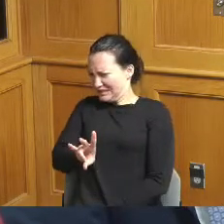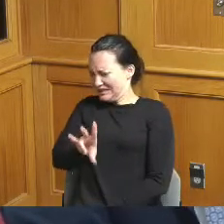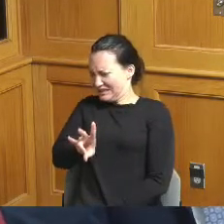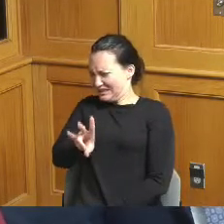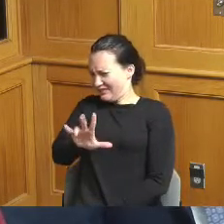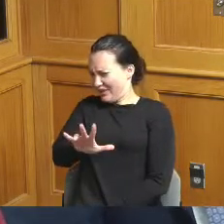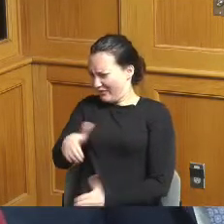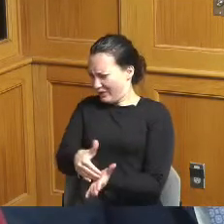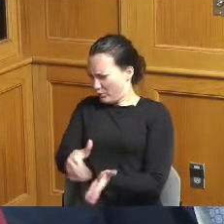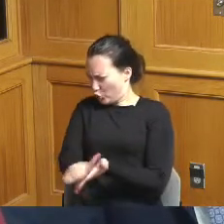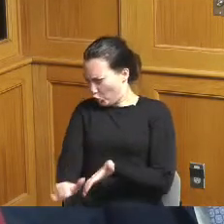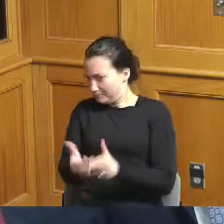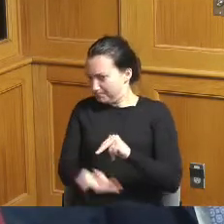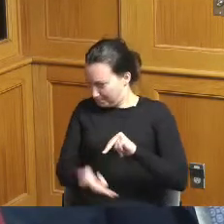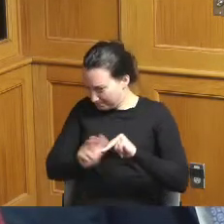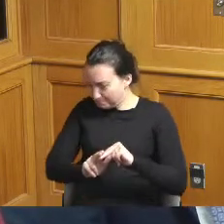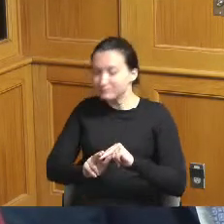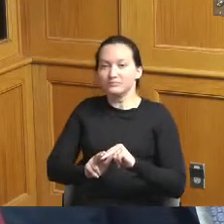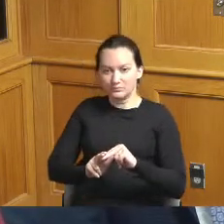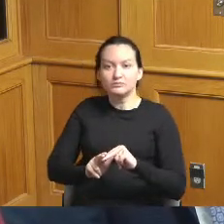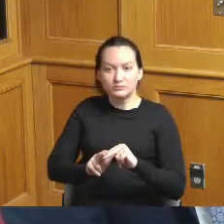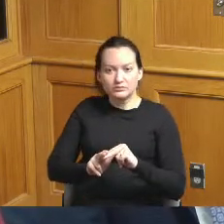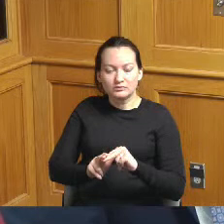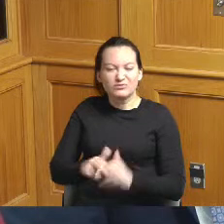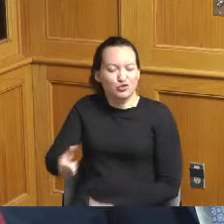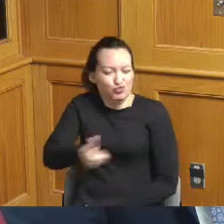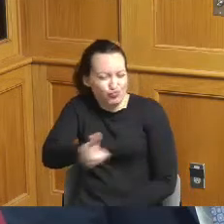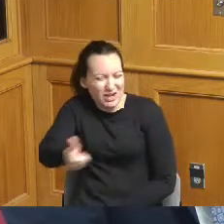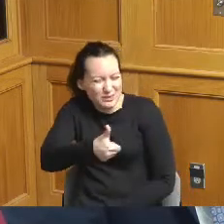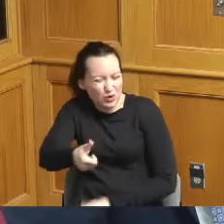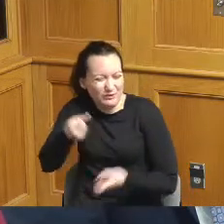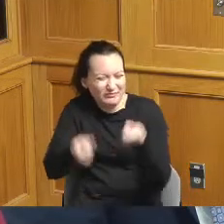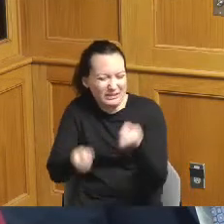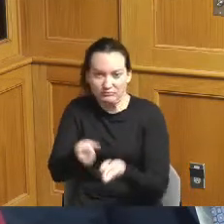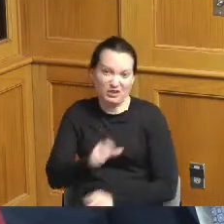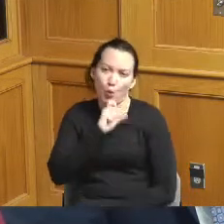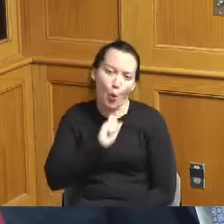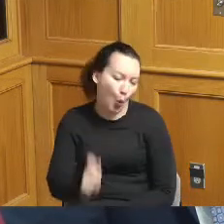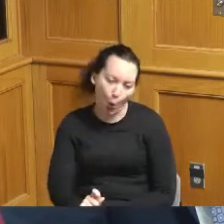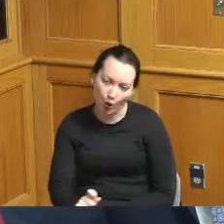dollar increase and then there was a the transport Vehicles were just old I think there were more